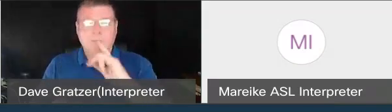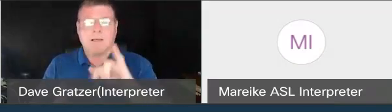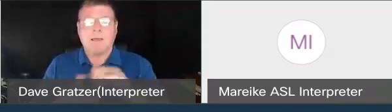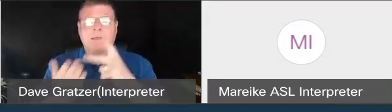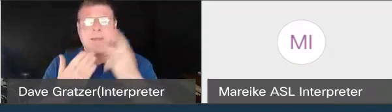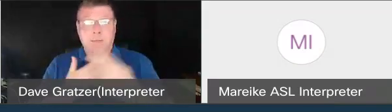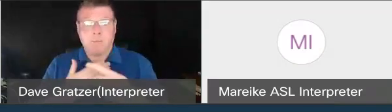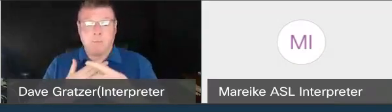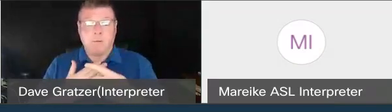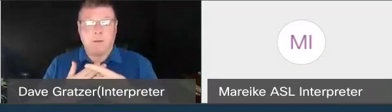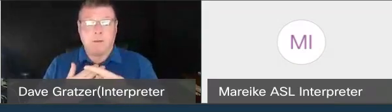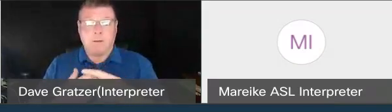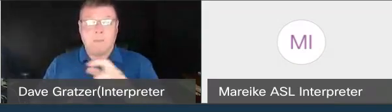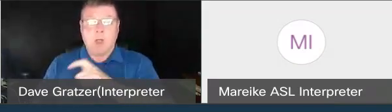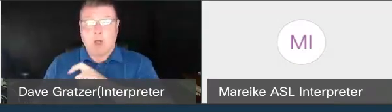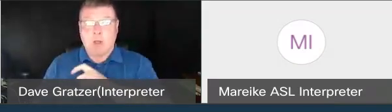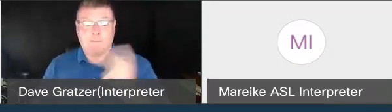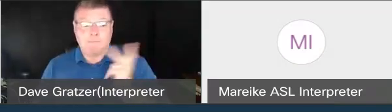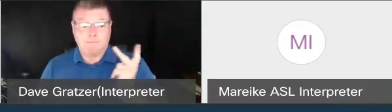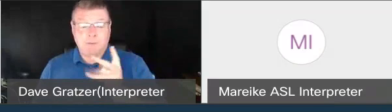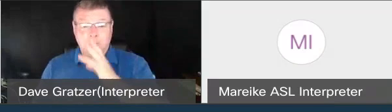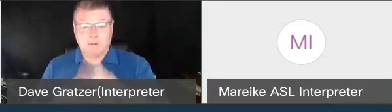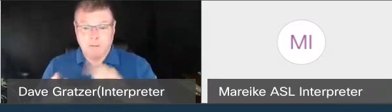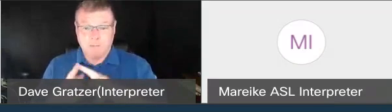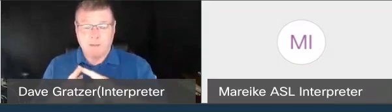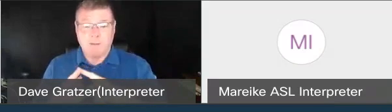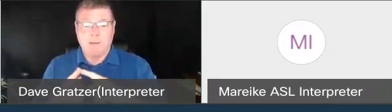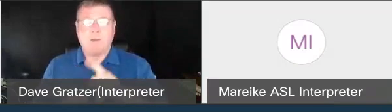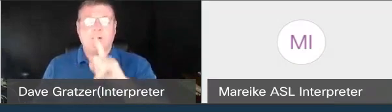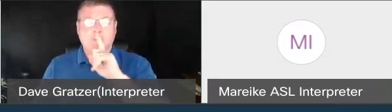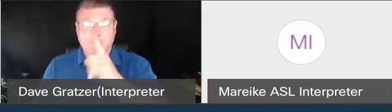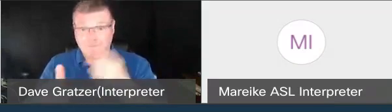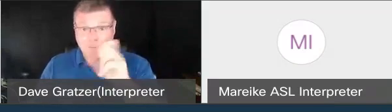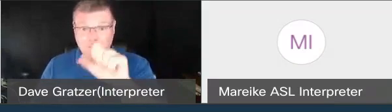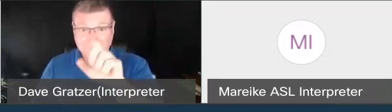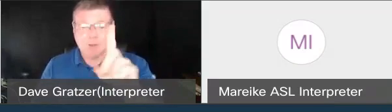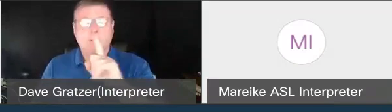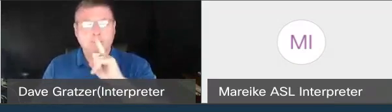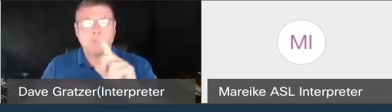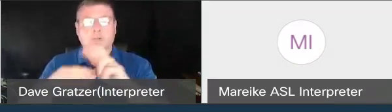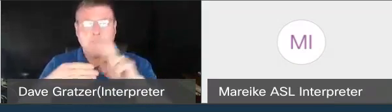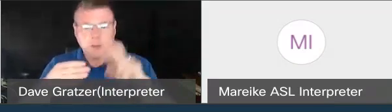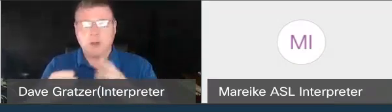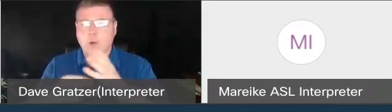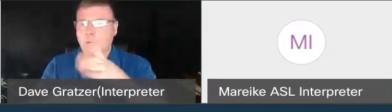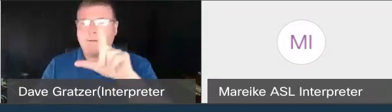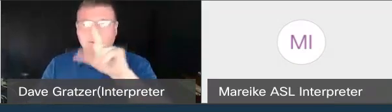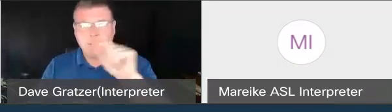that, uh, Officer Liening and I will be talking about from San Diego really do, uh, result from over 20 years of collaboration